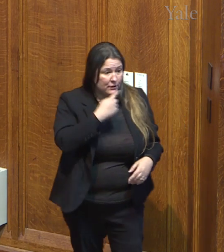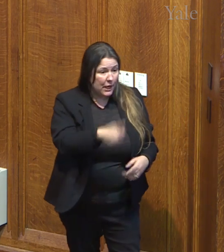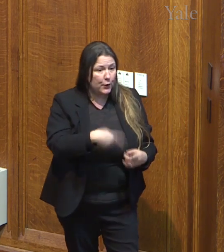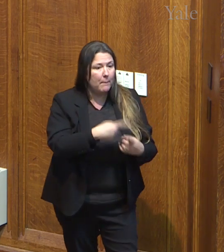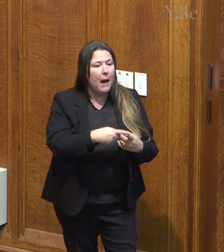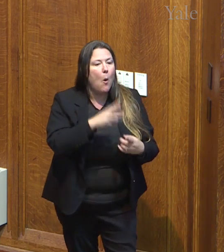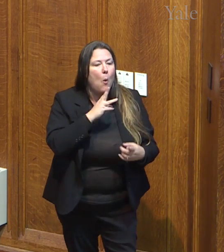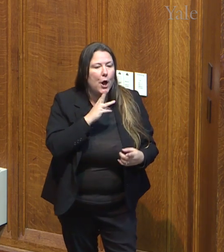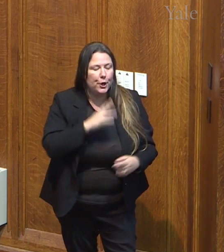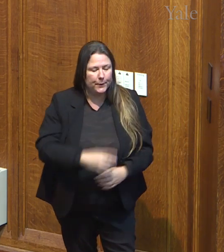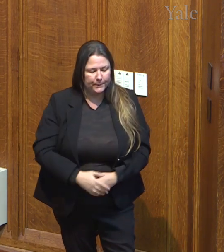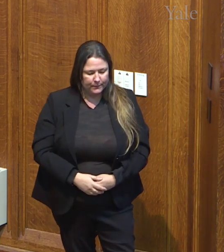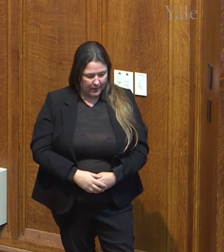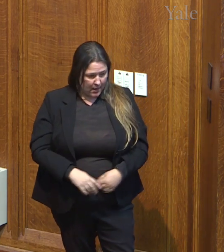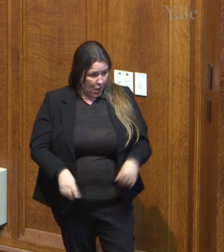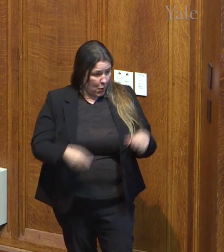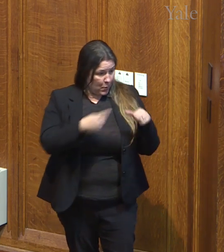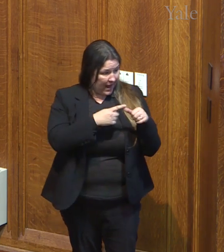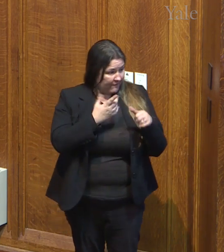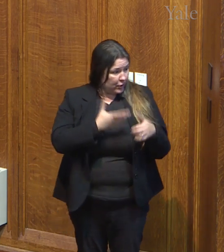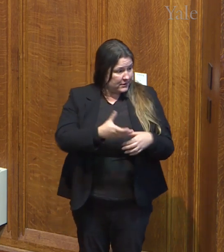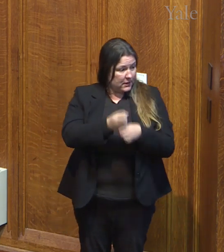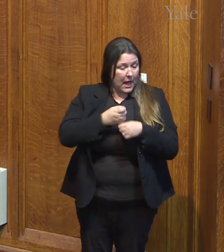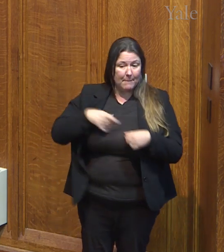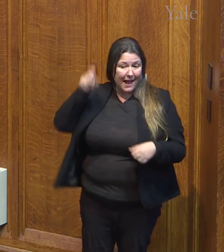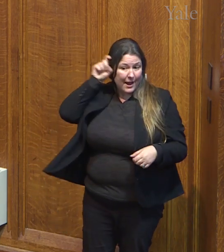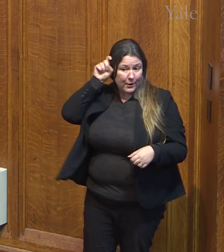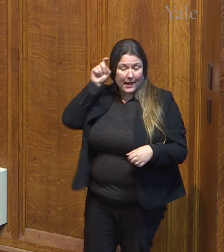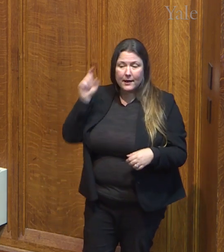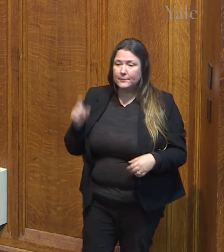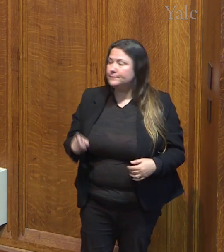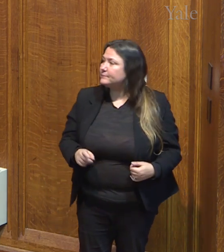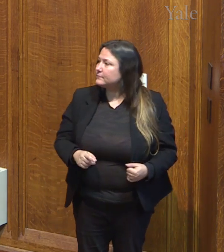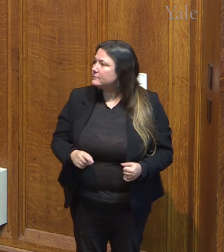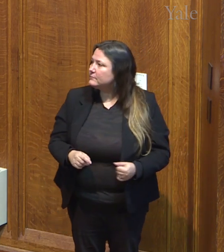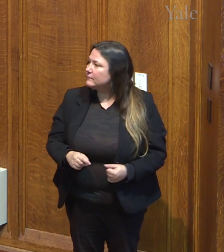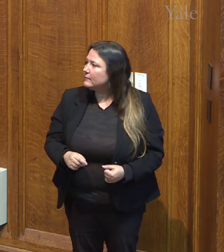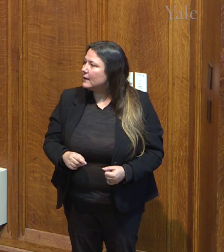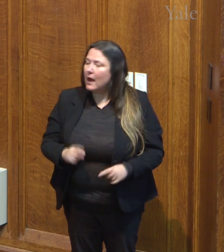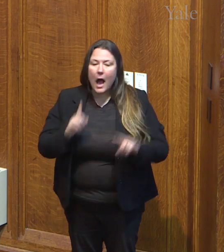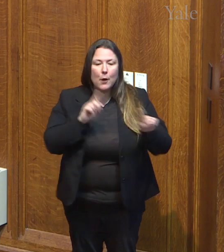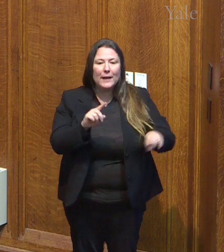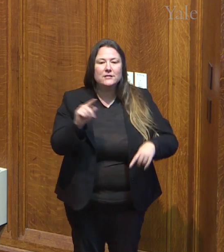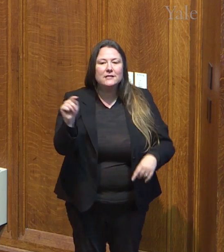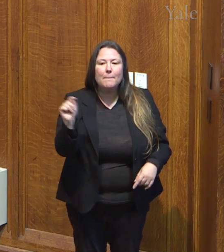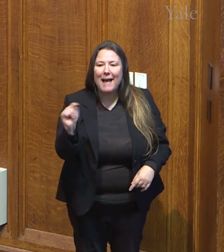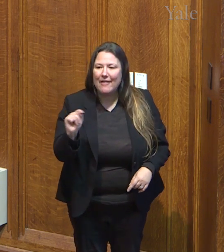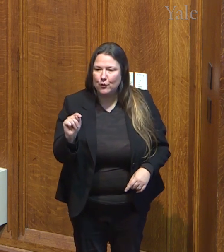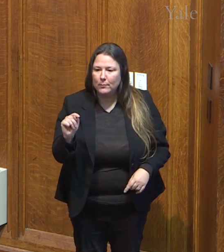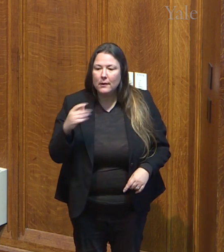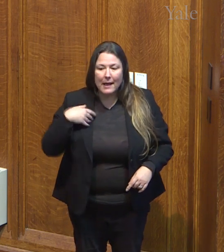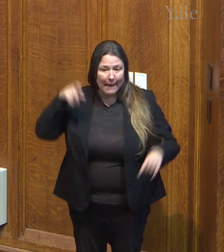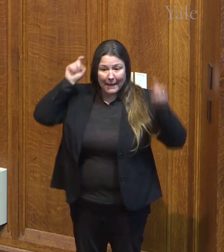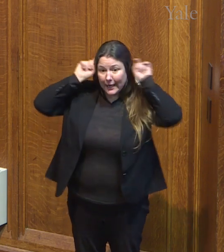When I got hearing aids, the first day I got them I went off to pee and I had them on